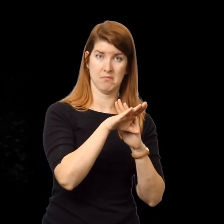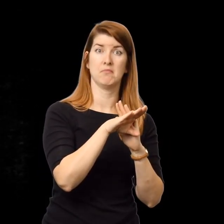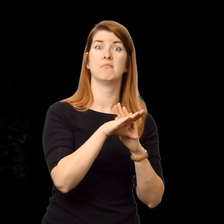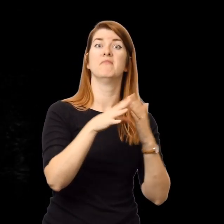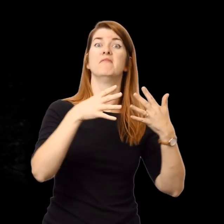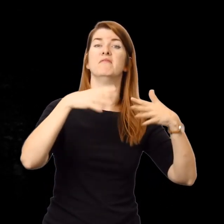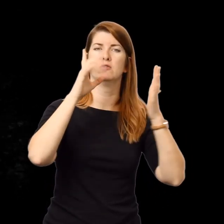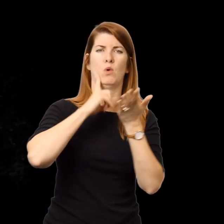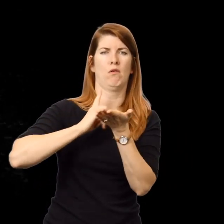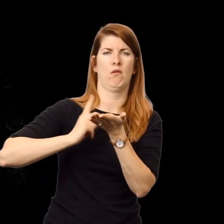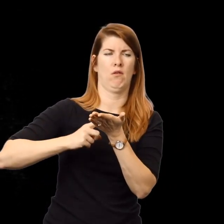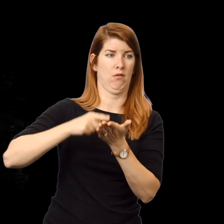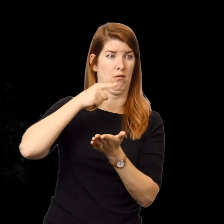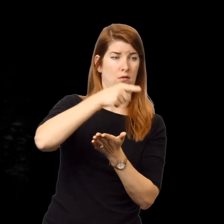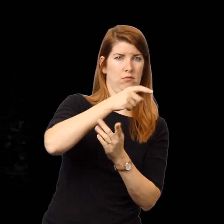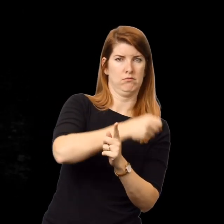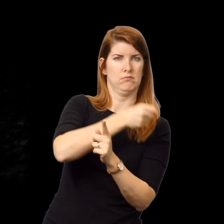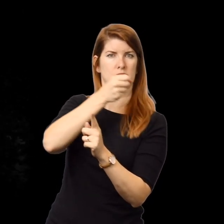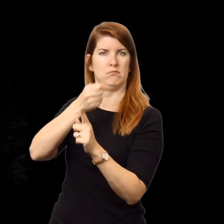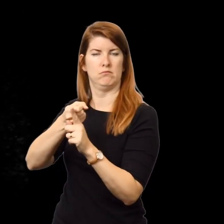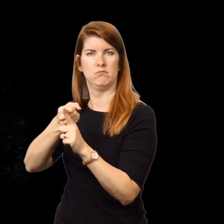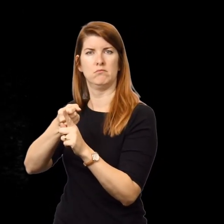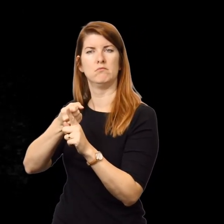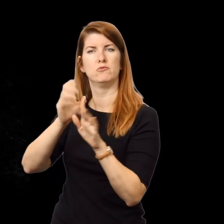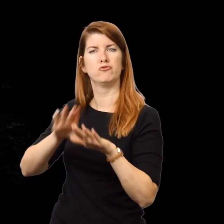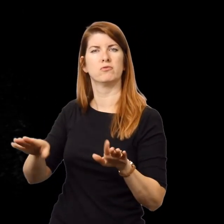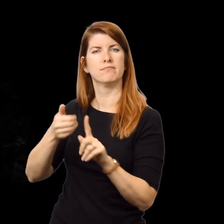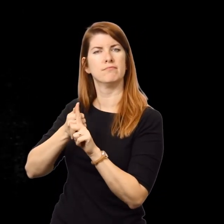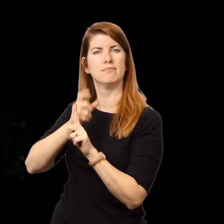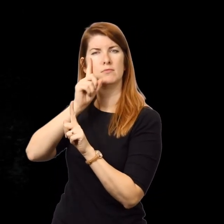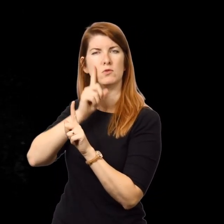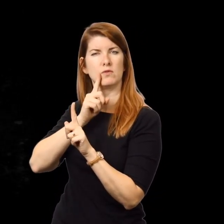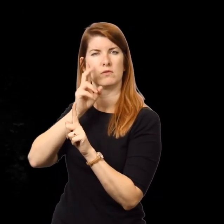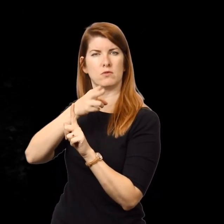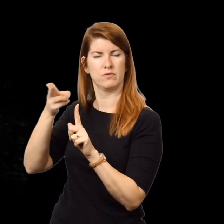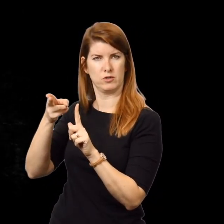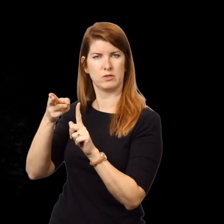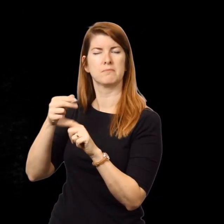about the consequences on brain development for children who are deaf and hard of hearing.